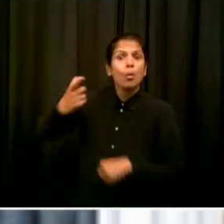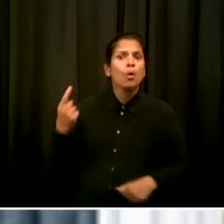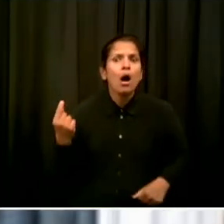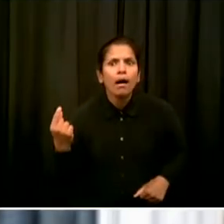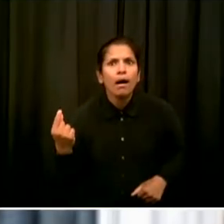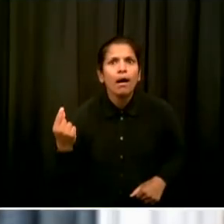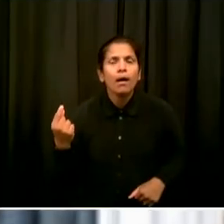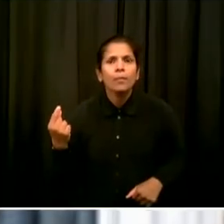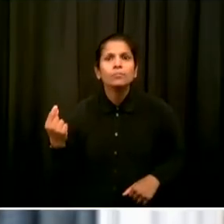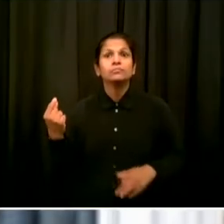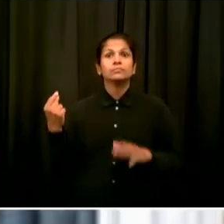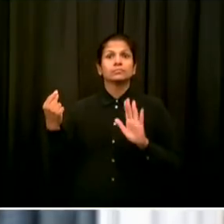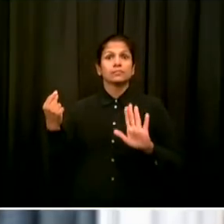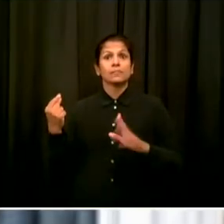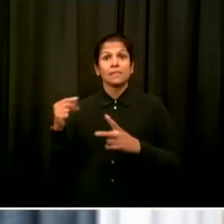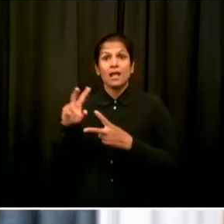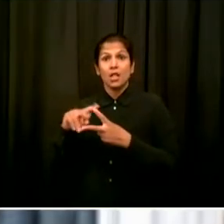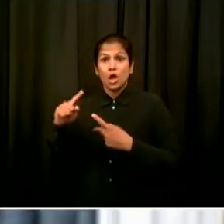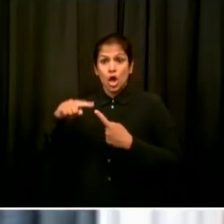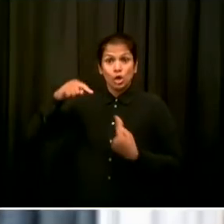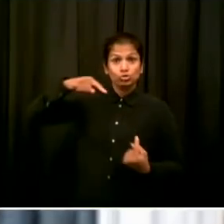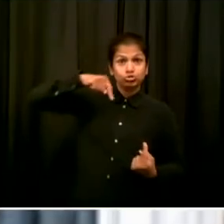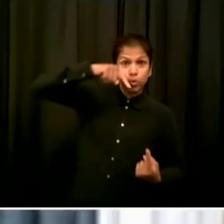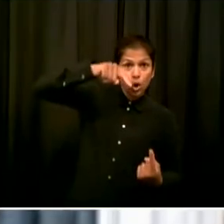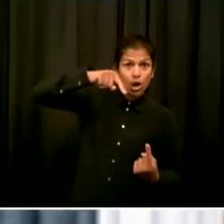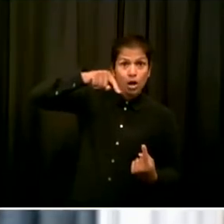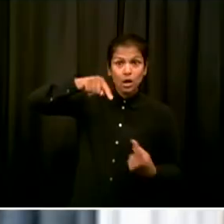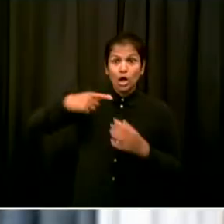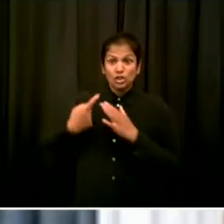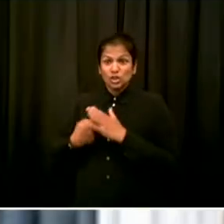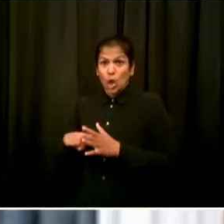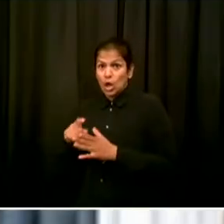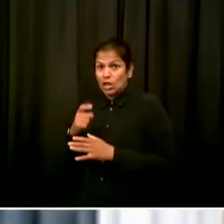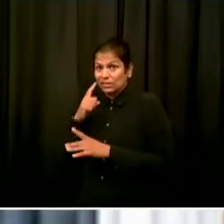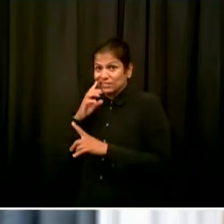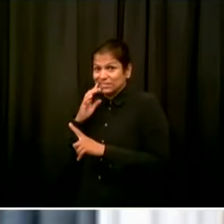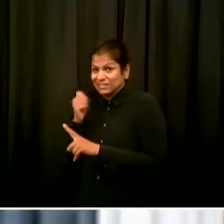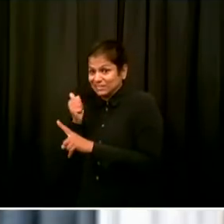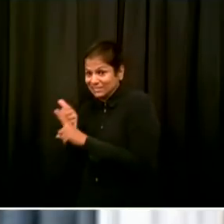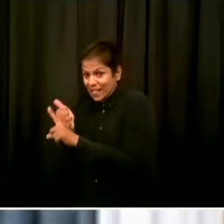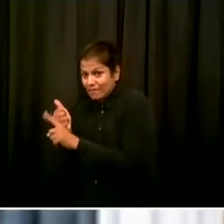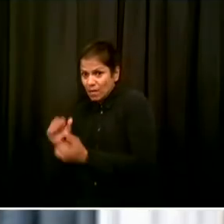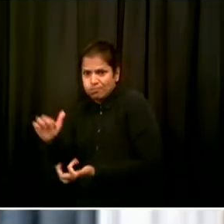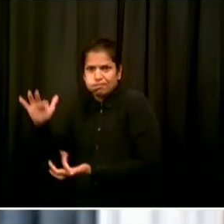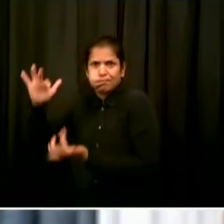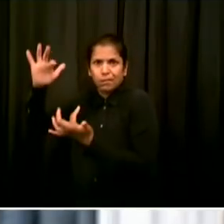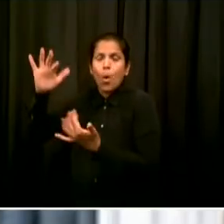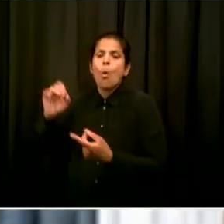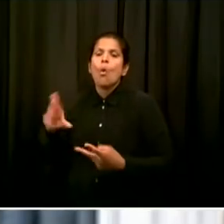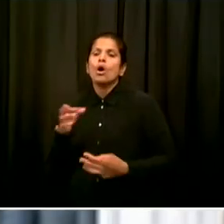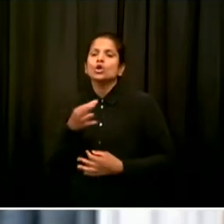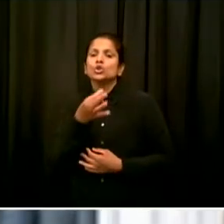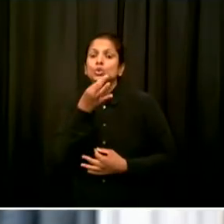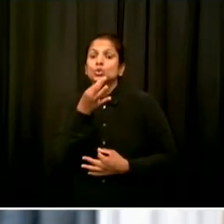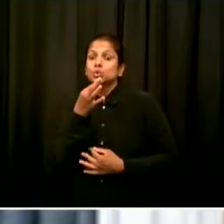ISSUED FROM 11:00 A.M. 00 P.M. AA WRNING MEANS THAT A TORNADO IS ALREADY OCCURRING OR WILL OCCUR VERY